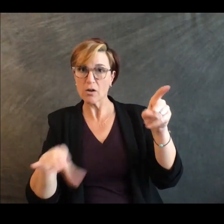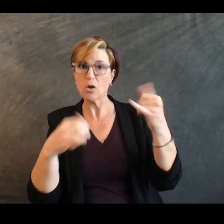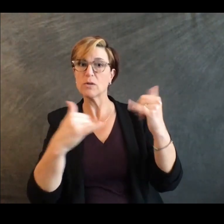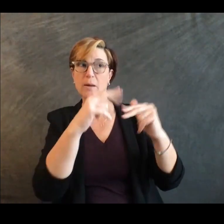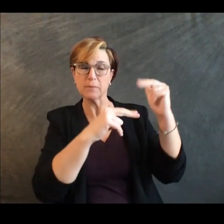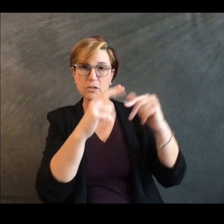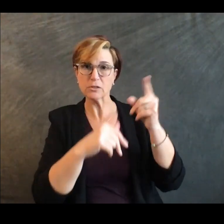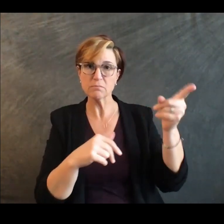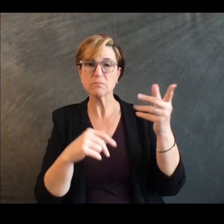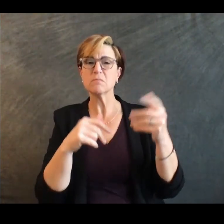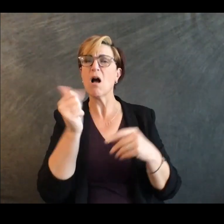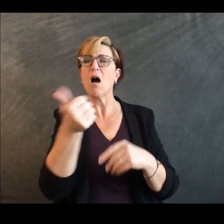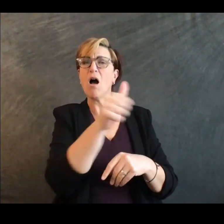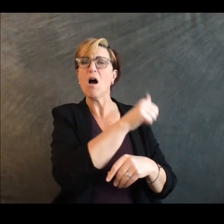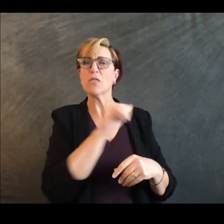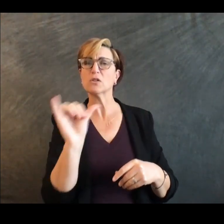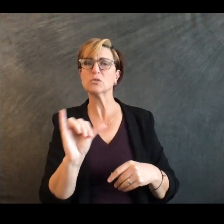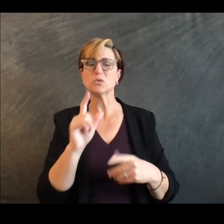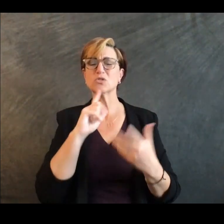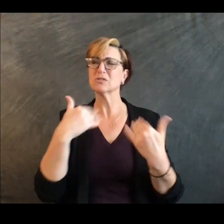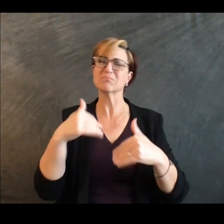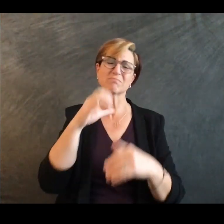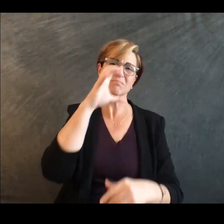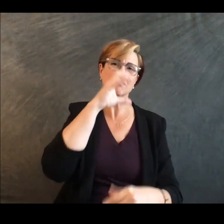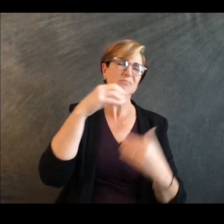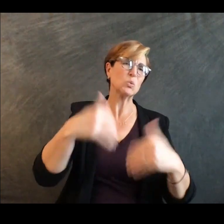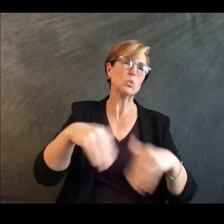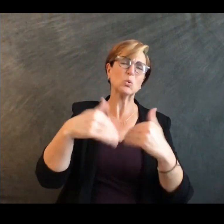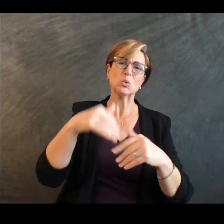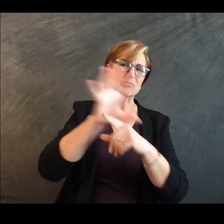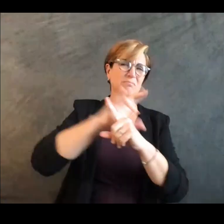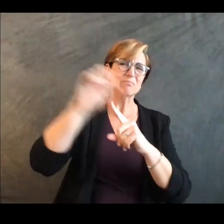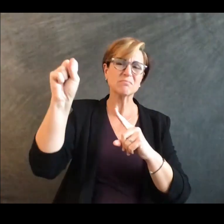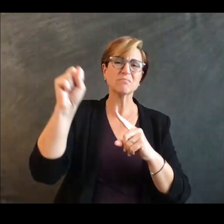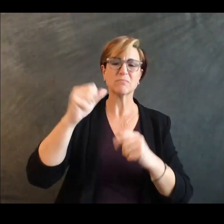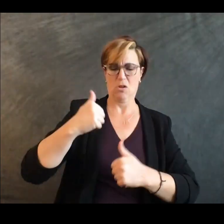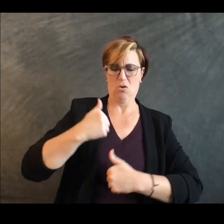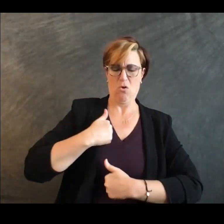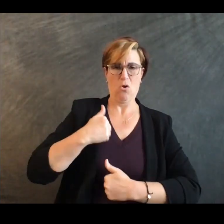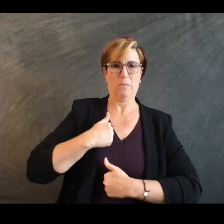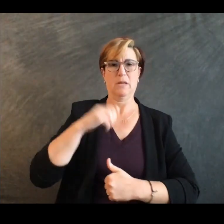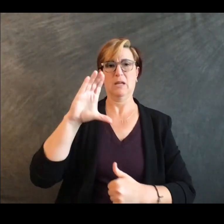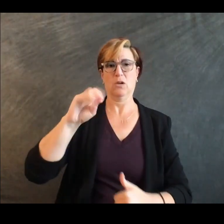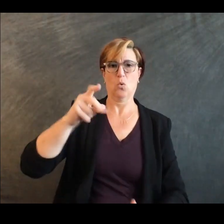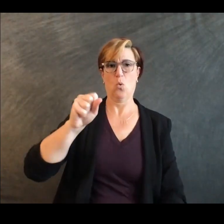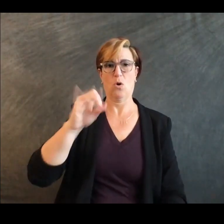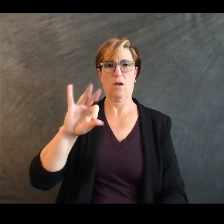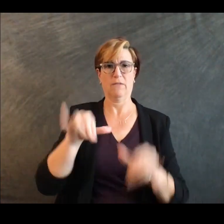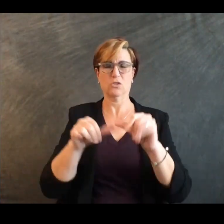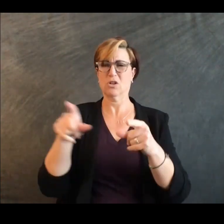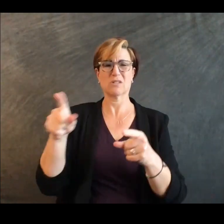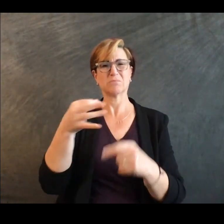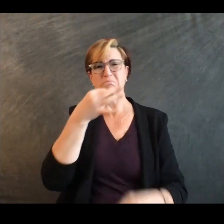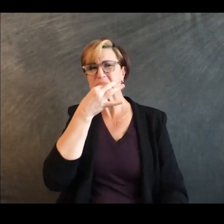places they're incredible the Army Corps of Engineers we owe them a lot what they were able to do in such a short period of time they'll build these massive